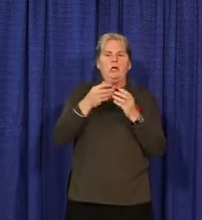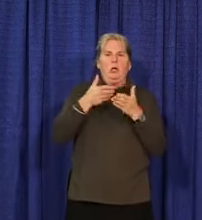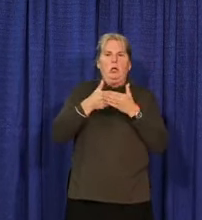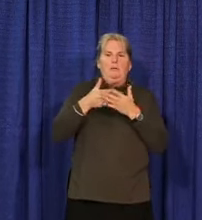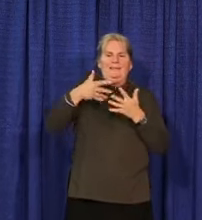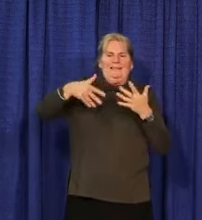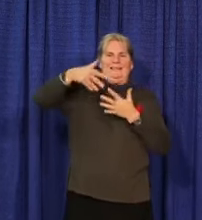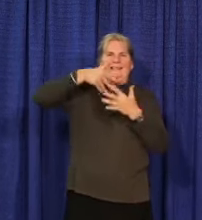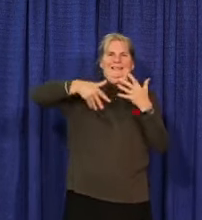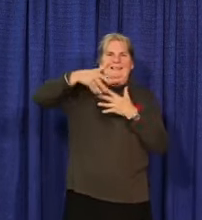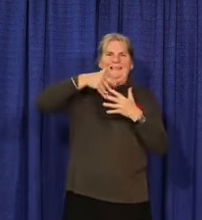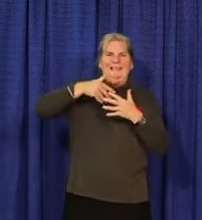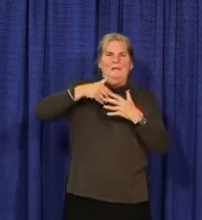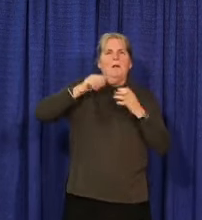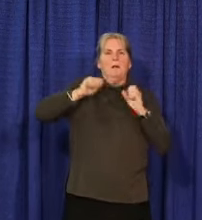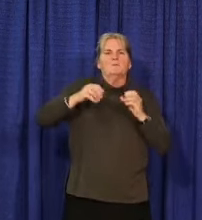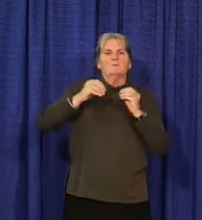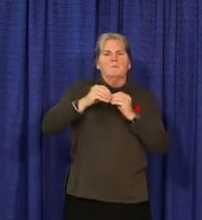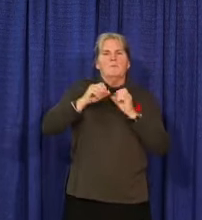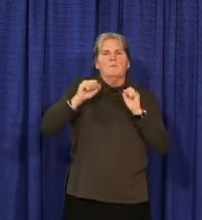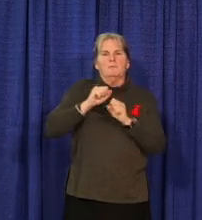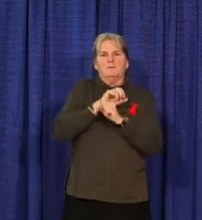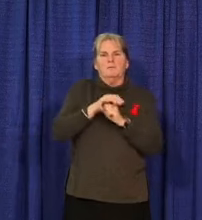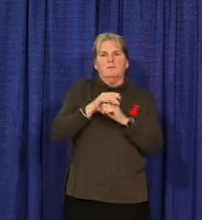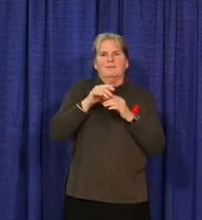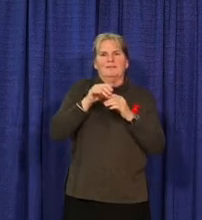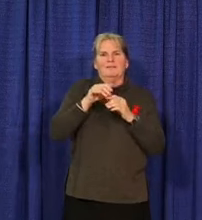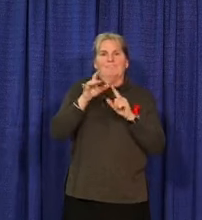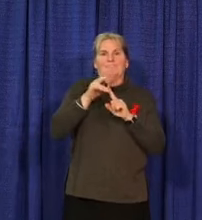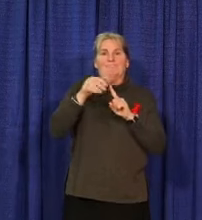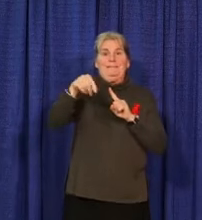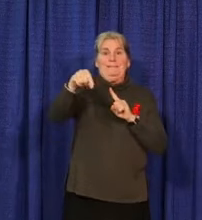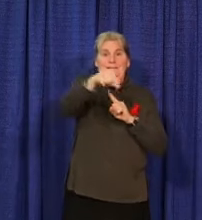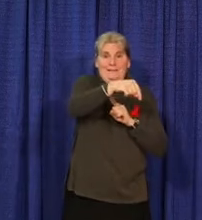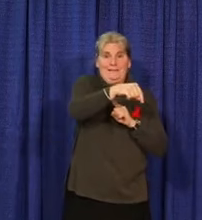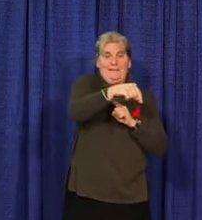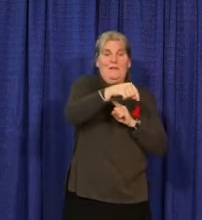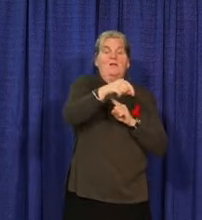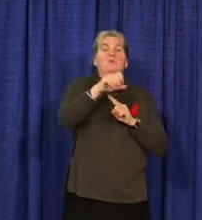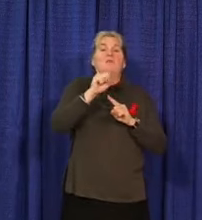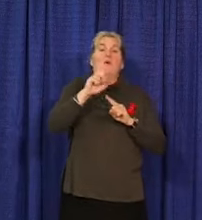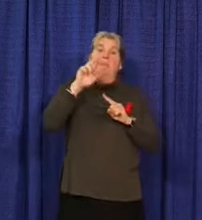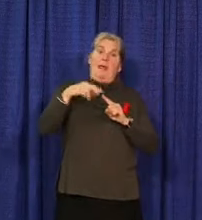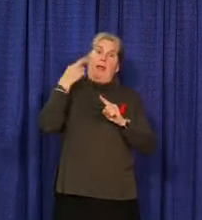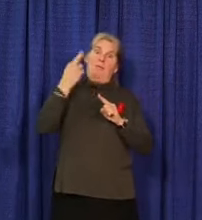potential for COVID-19 transmission. So I think it is all something that again, we need to learn how